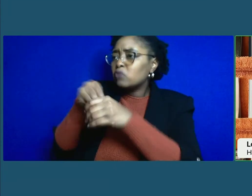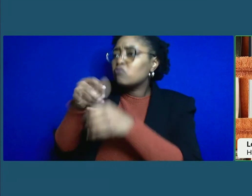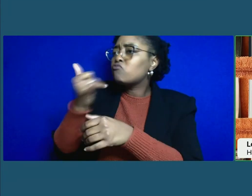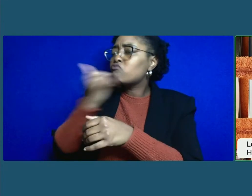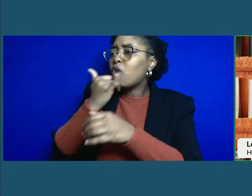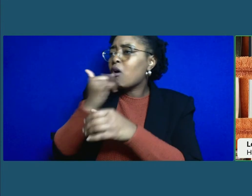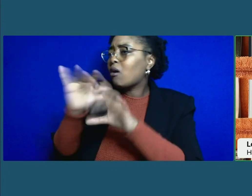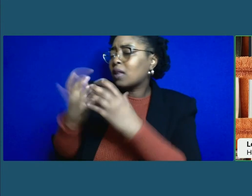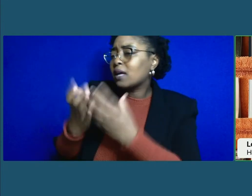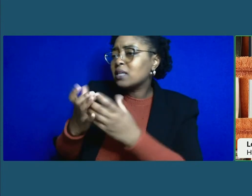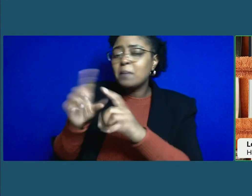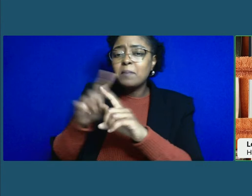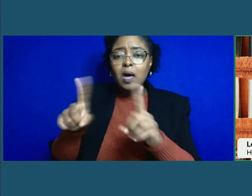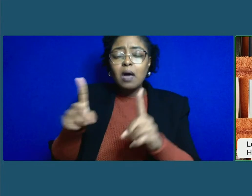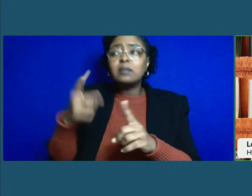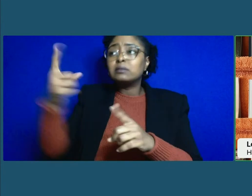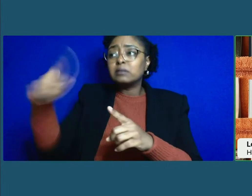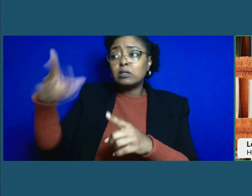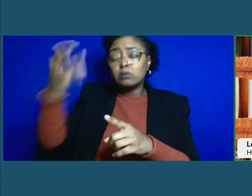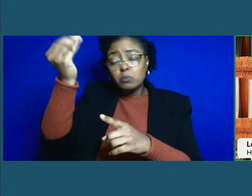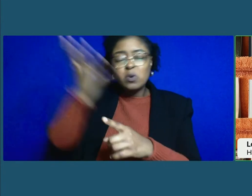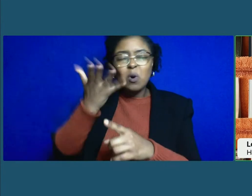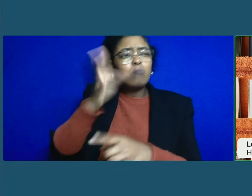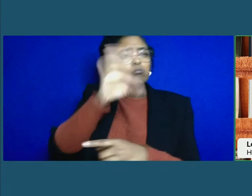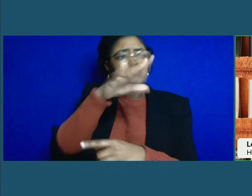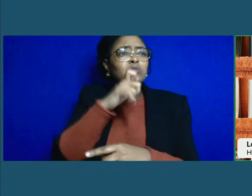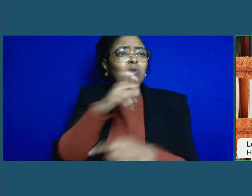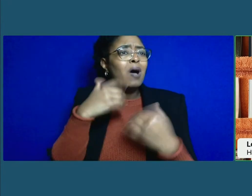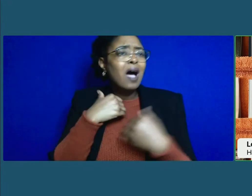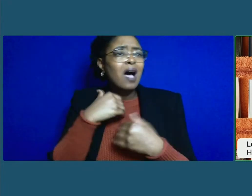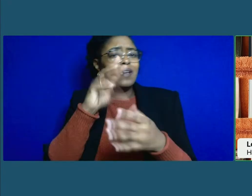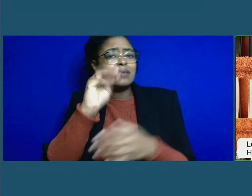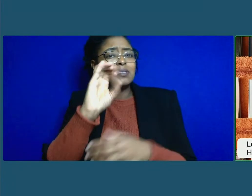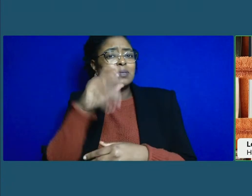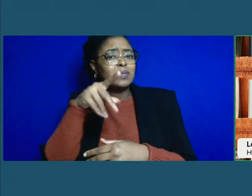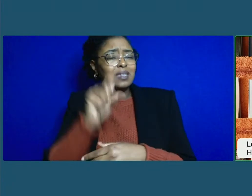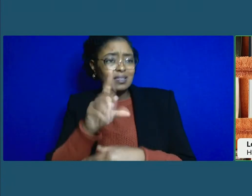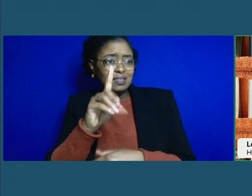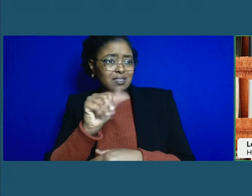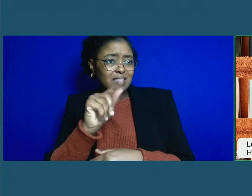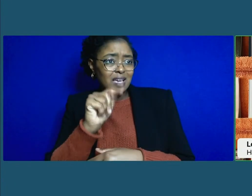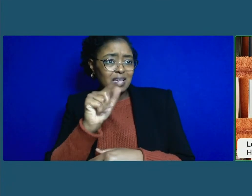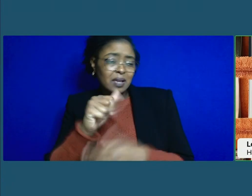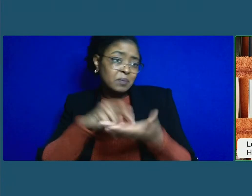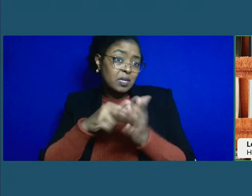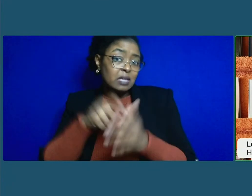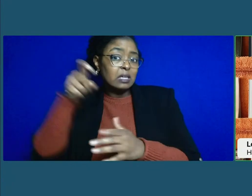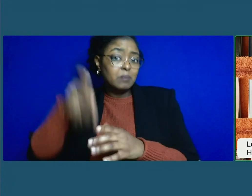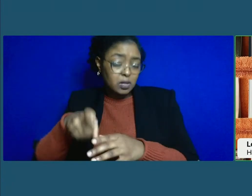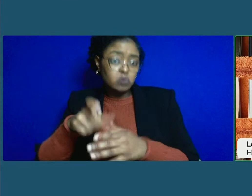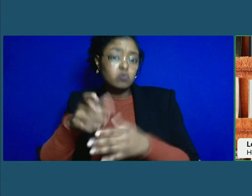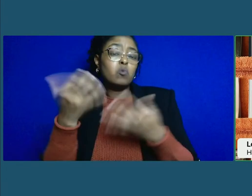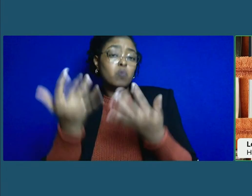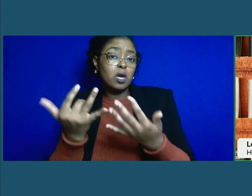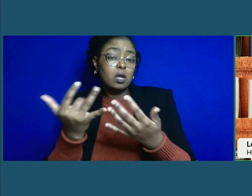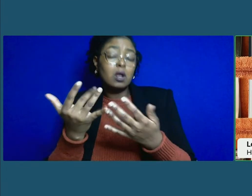that he was in the wrong class. They just reminded me that they did not have M.C.P.S. data and